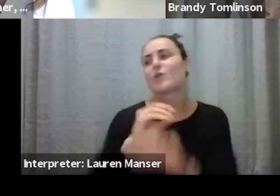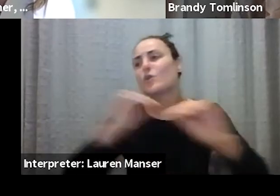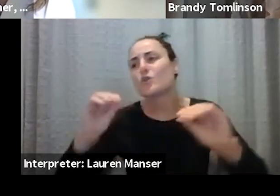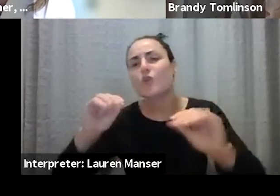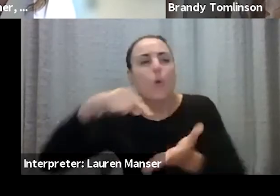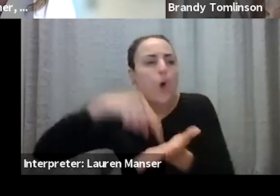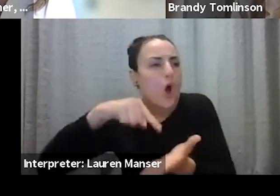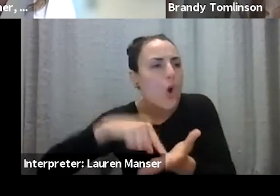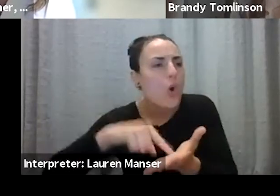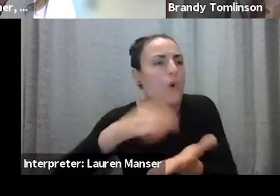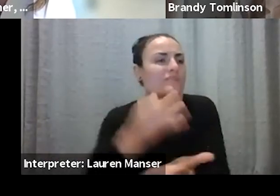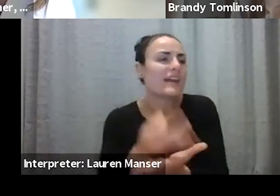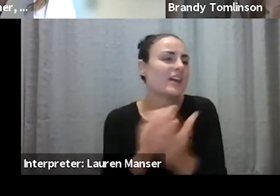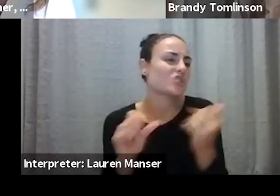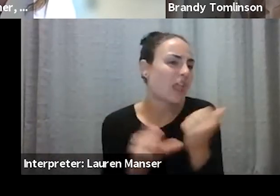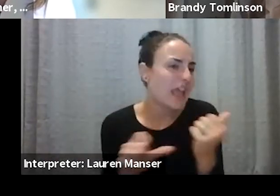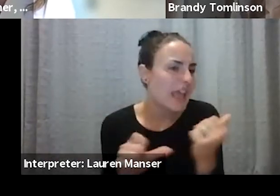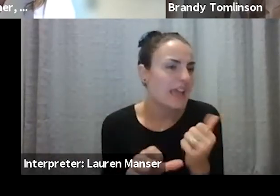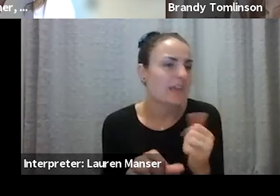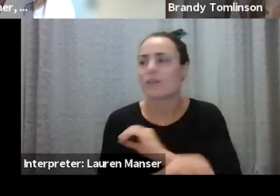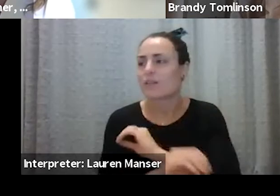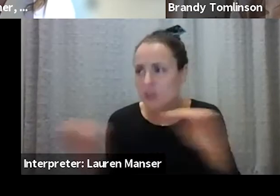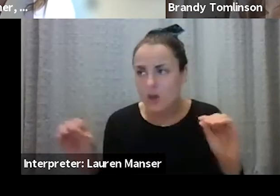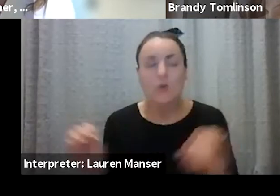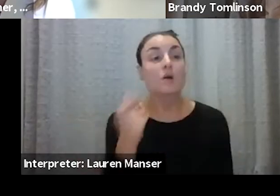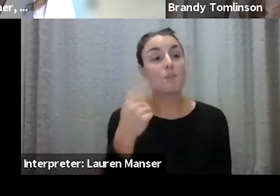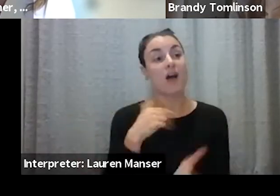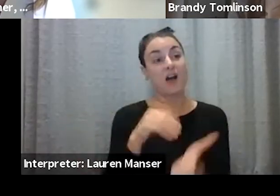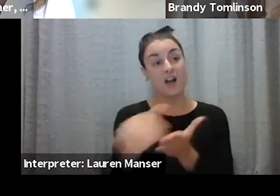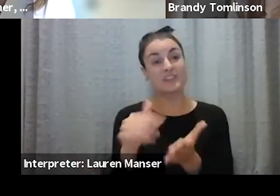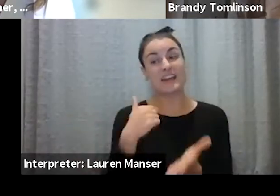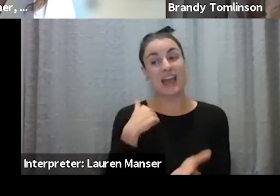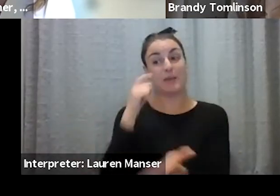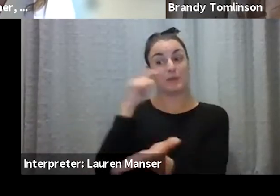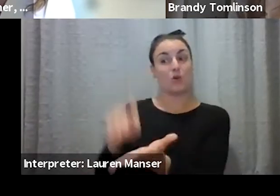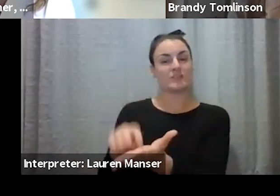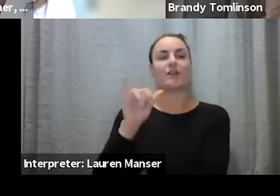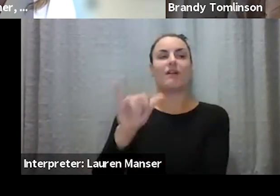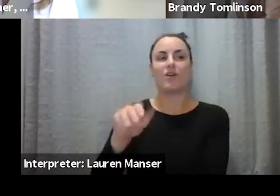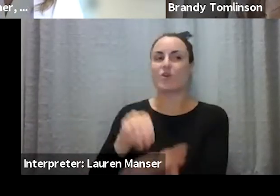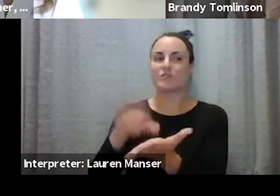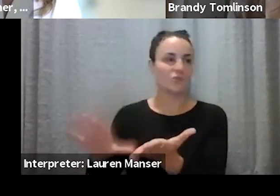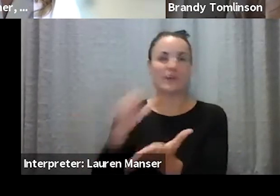And unfortunately I just see it happening so often with student, they're just not getting that. Right, and the information